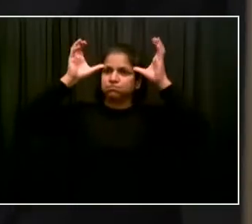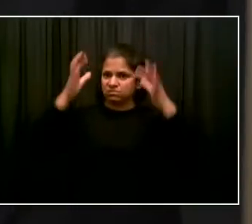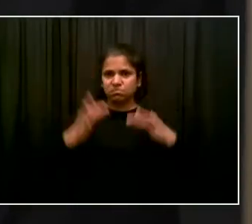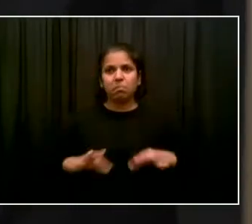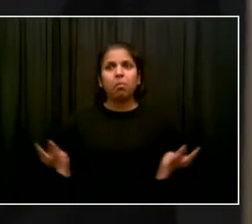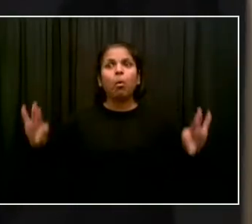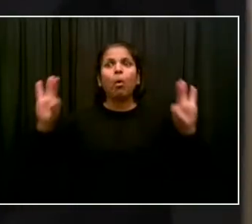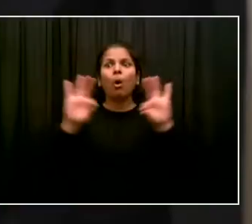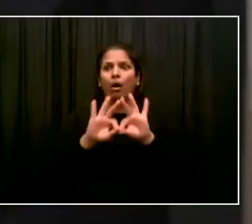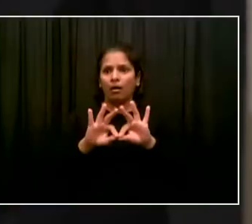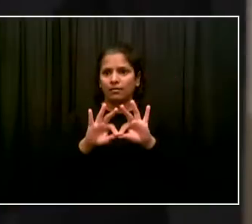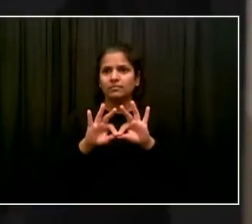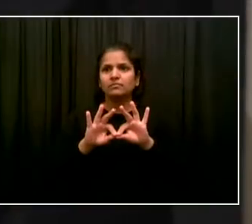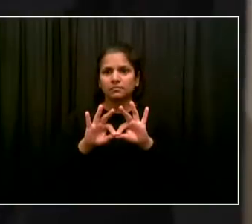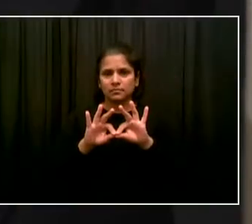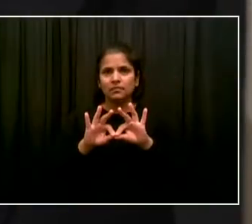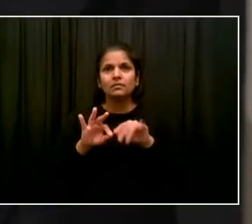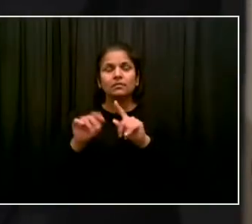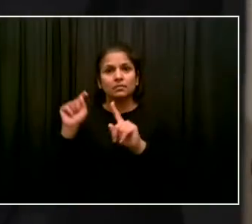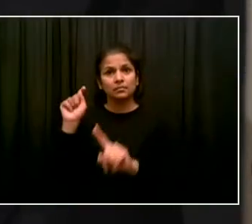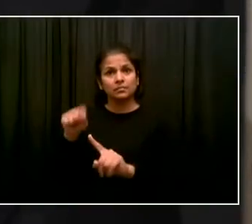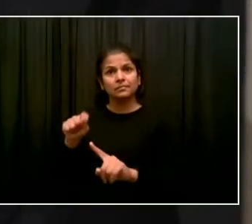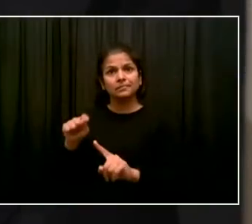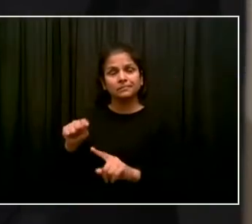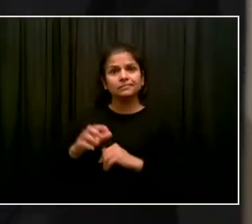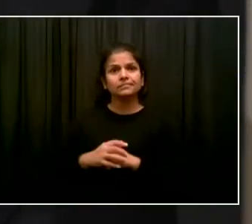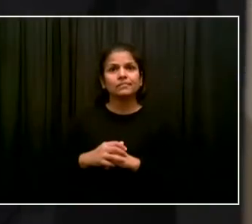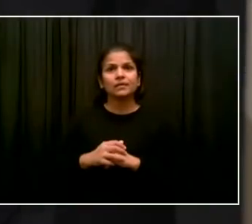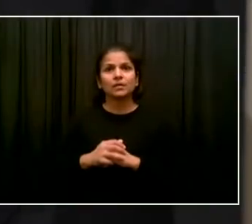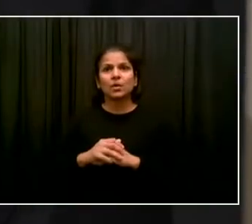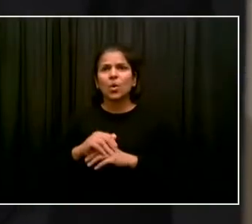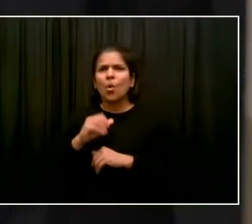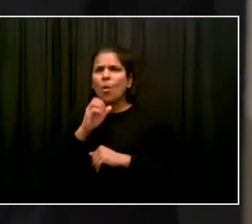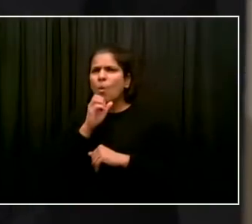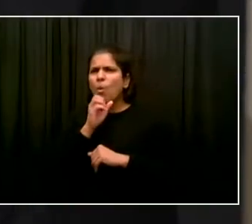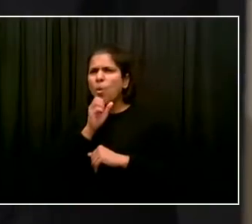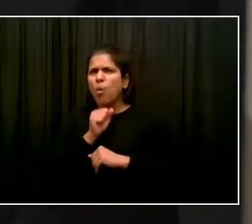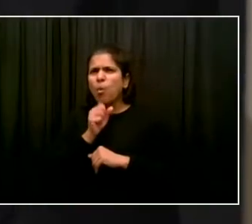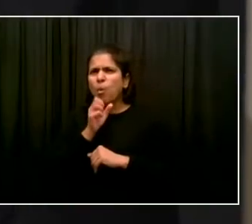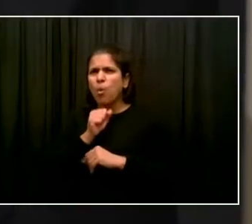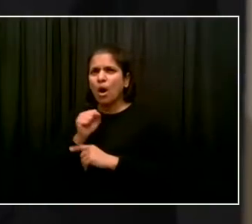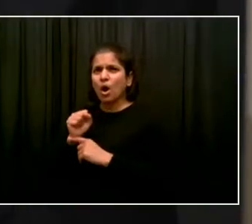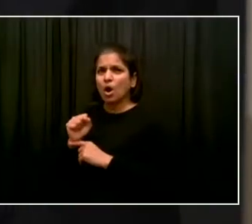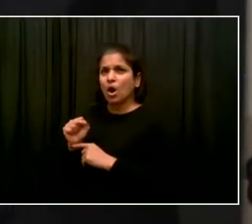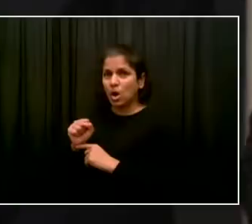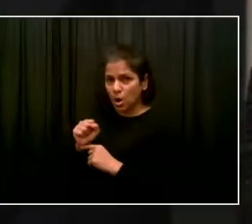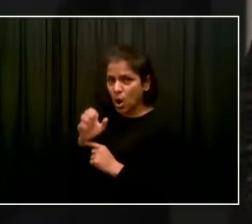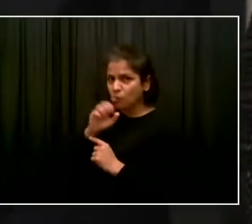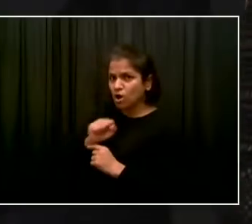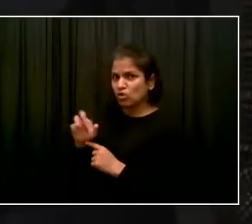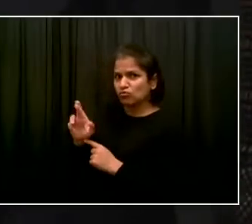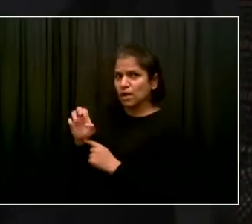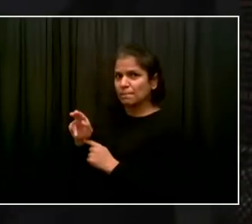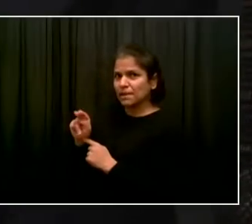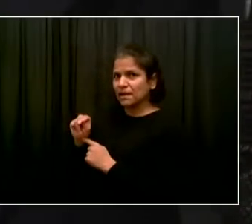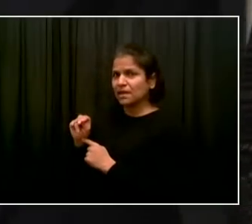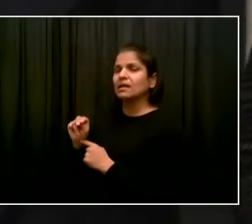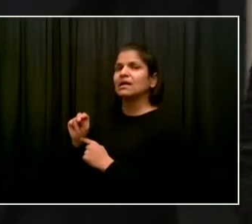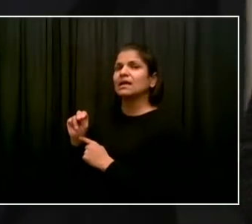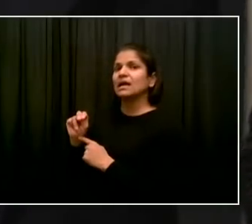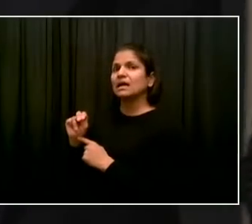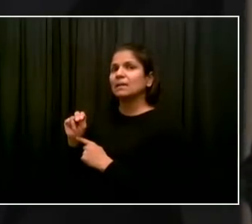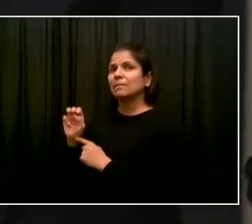THEY CAN CALL YOU